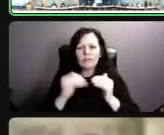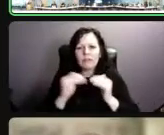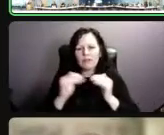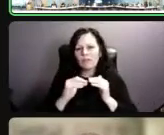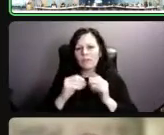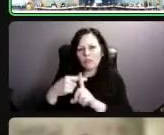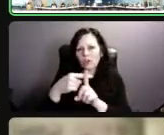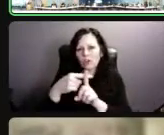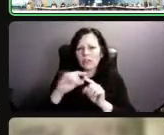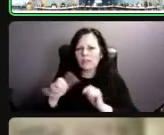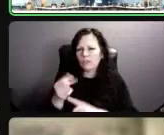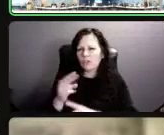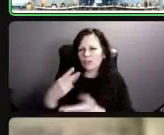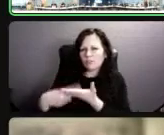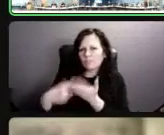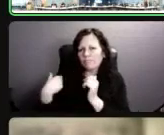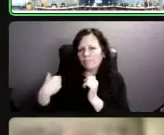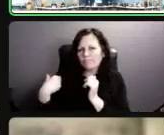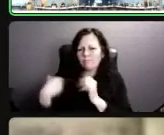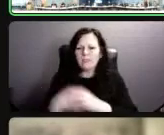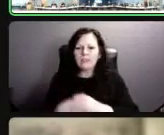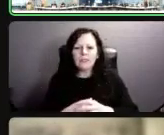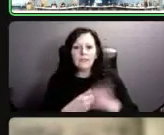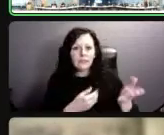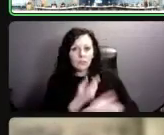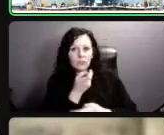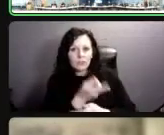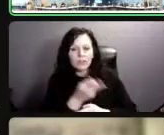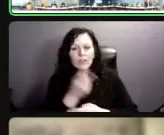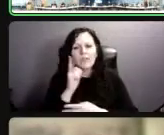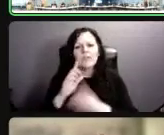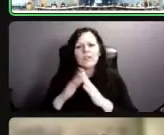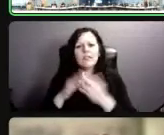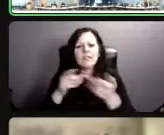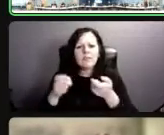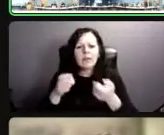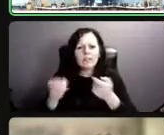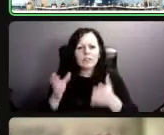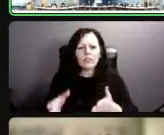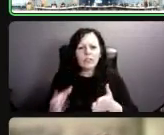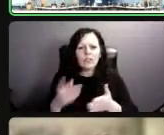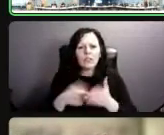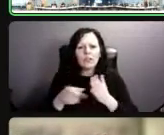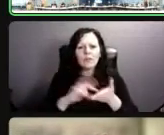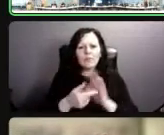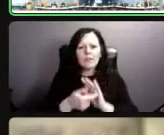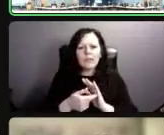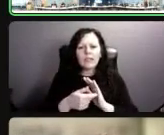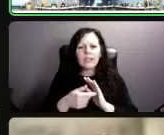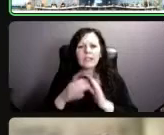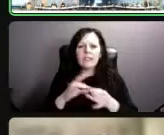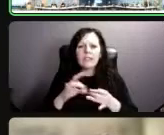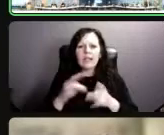ADDRESSING THESE WOULD GO UNDER THE SURFACE IN ENHANCEMENTS SERVICE LEVEL TARGET THAT JOSH